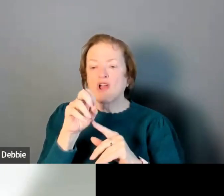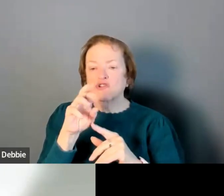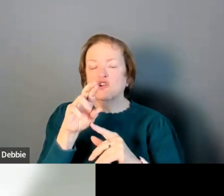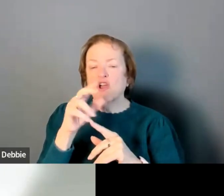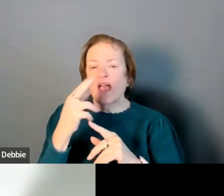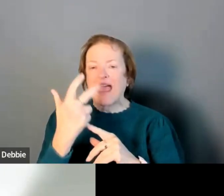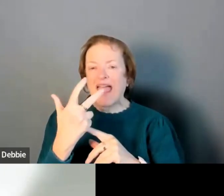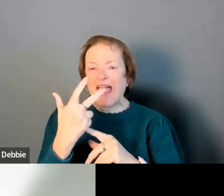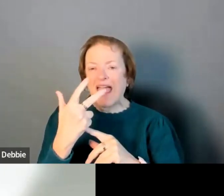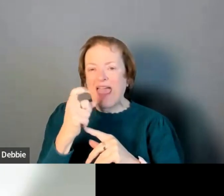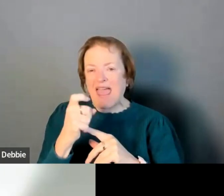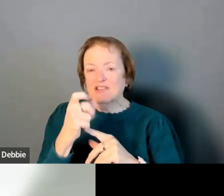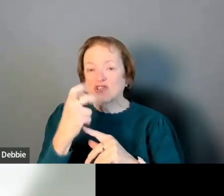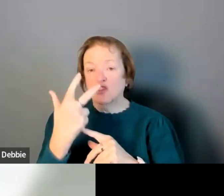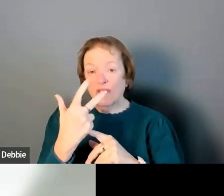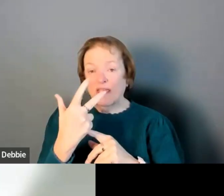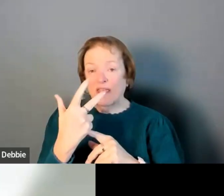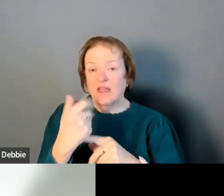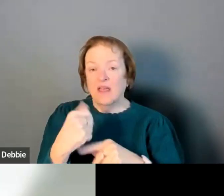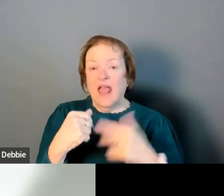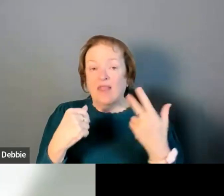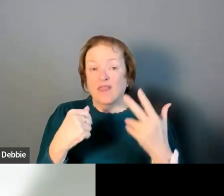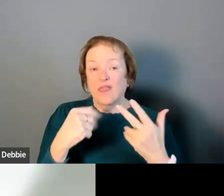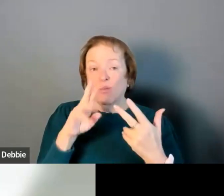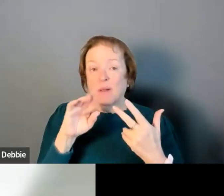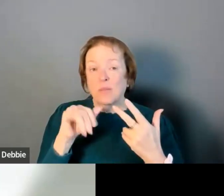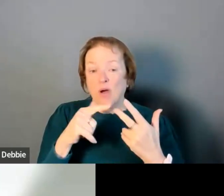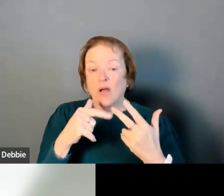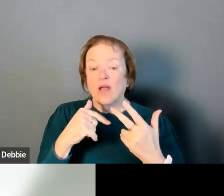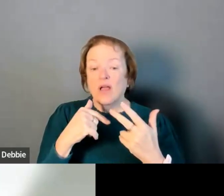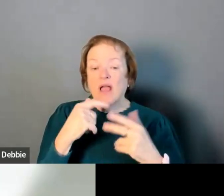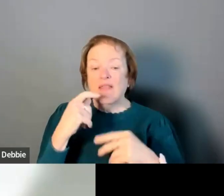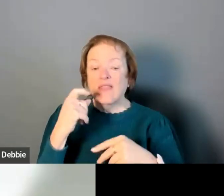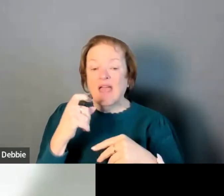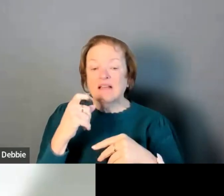The Roger X Directs are unlimited, meaning there's just it is full of them. That's what they told us.